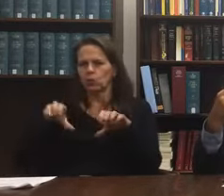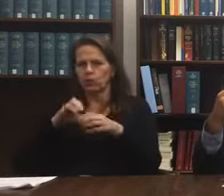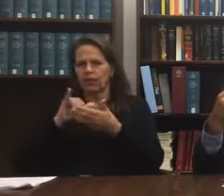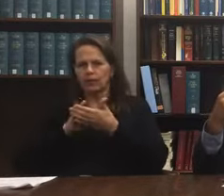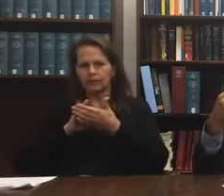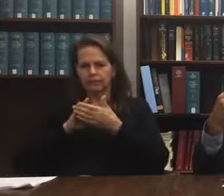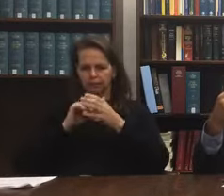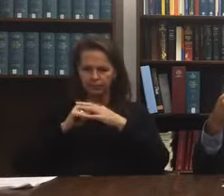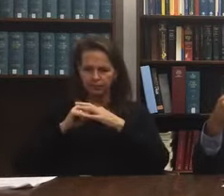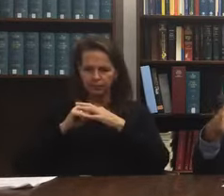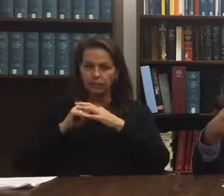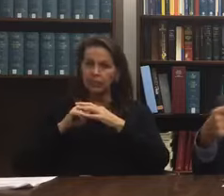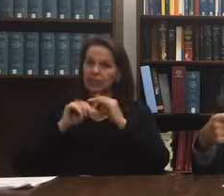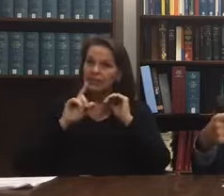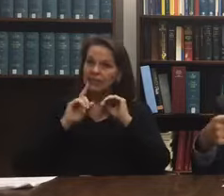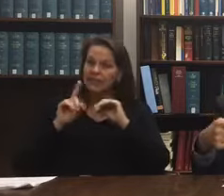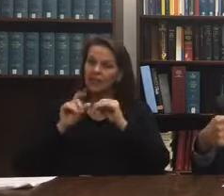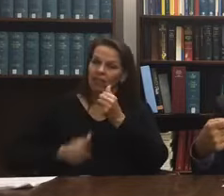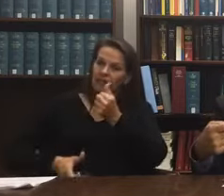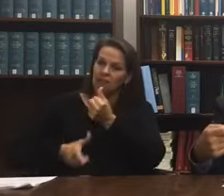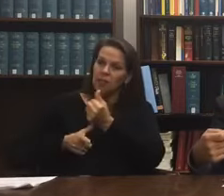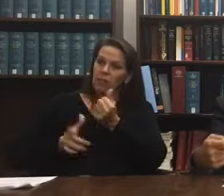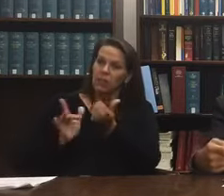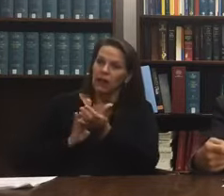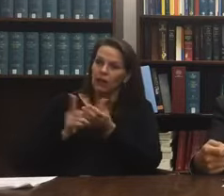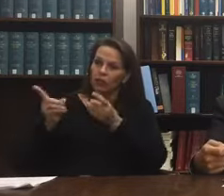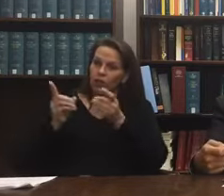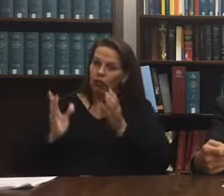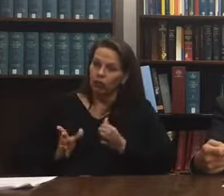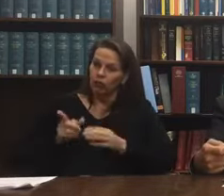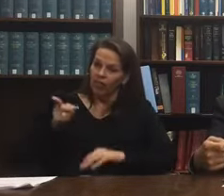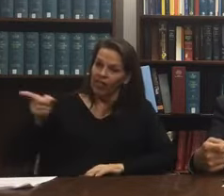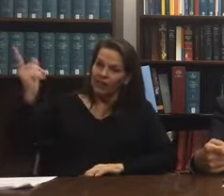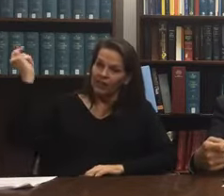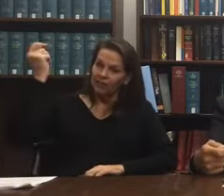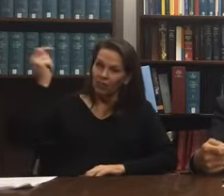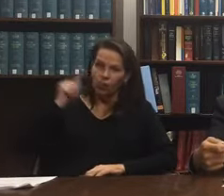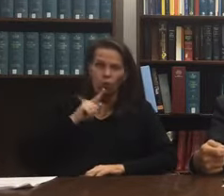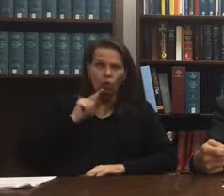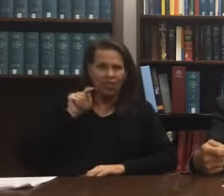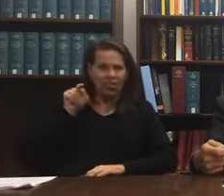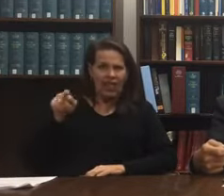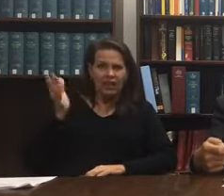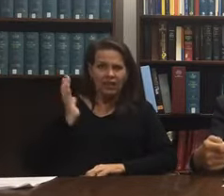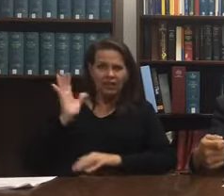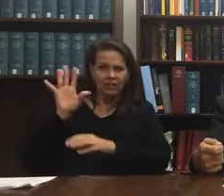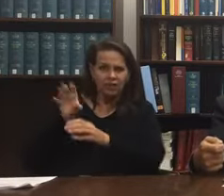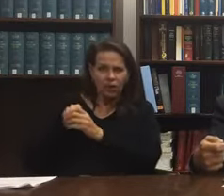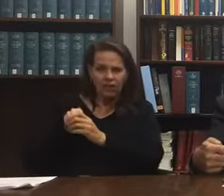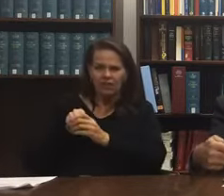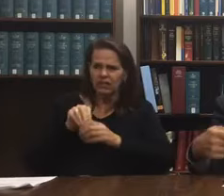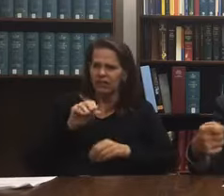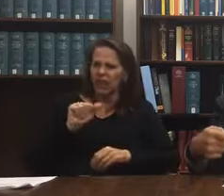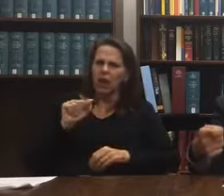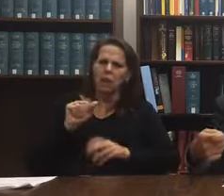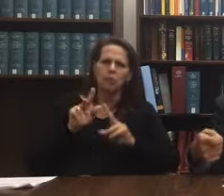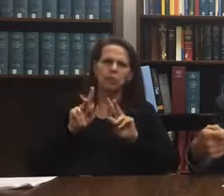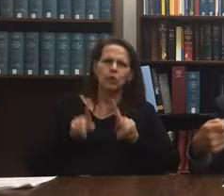the associate medical director that's testifying were they involved in the decision or is it again just some person second hand coming in to read what was